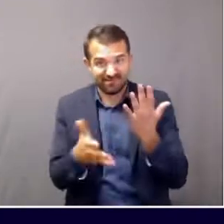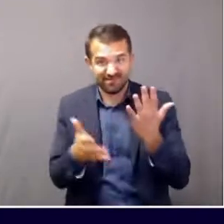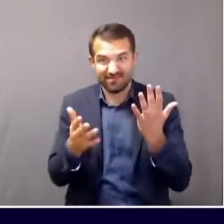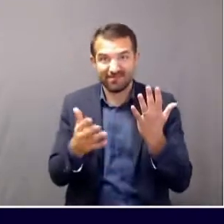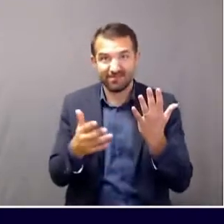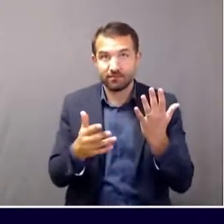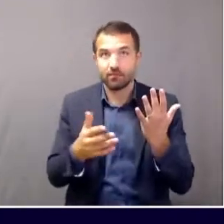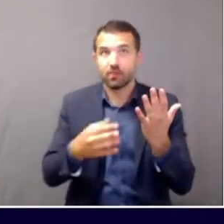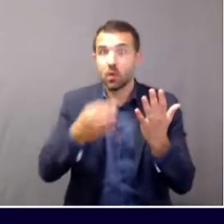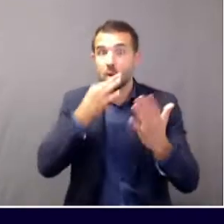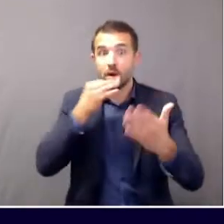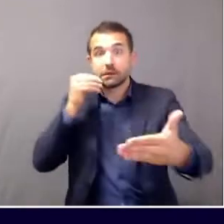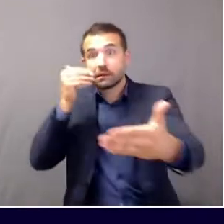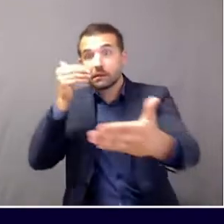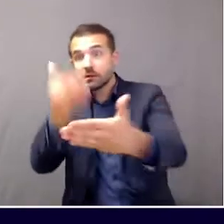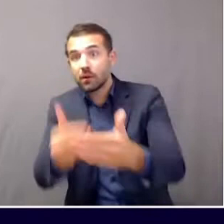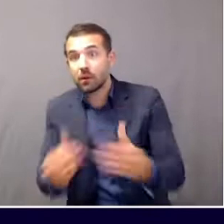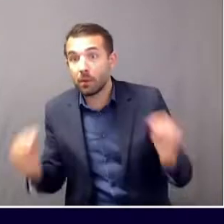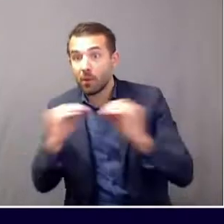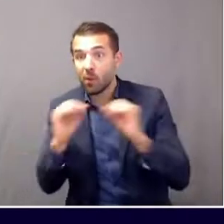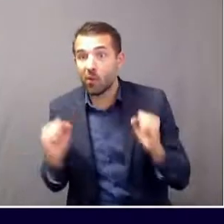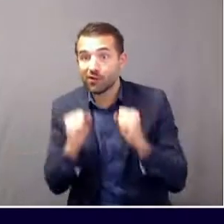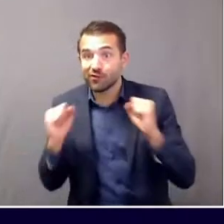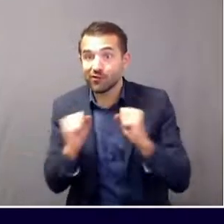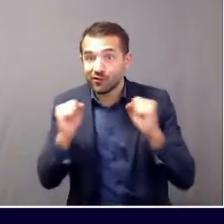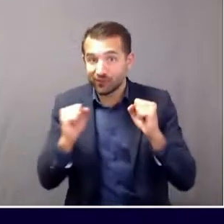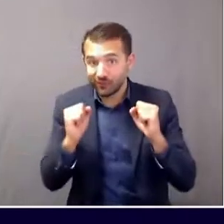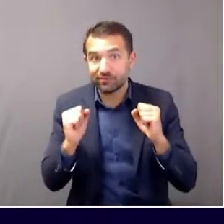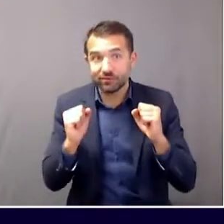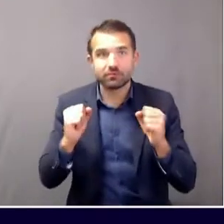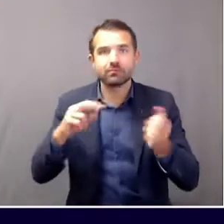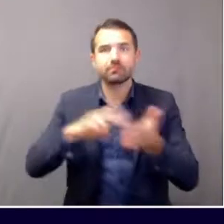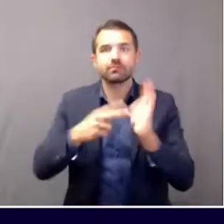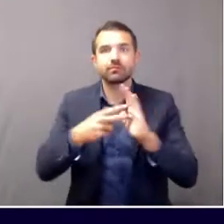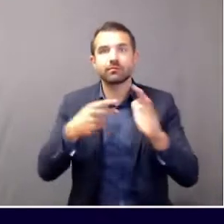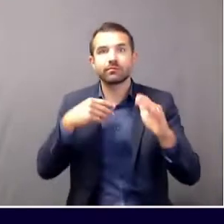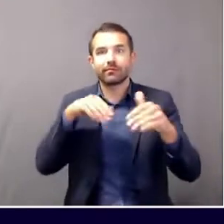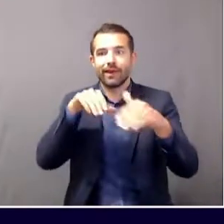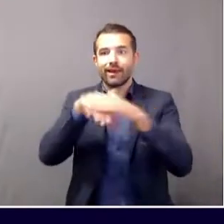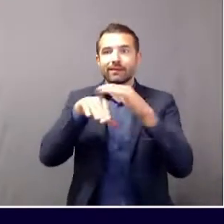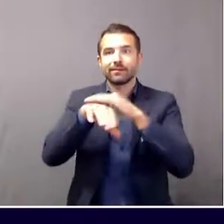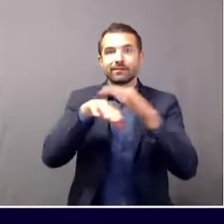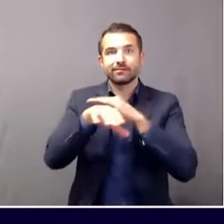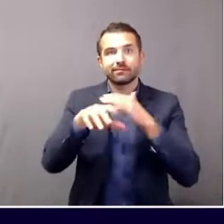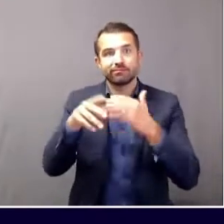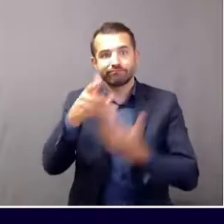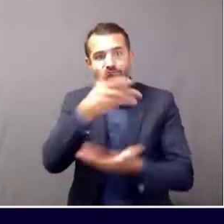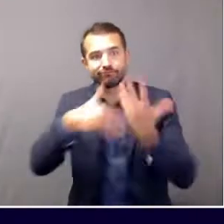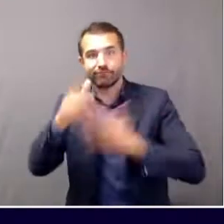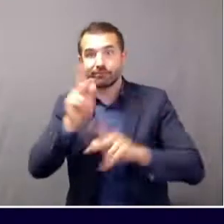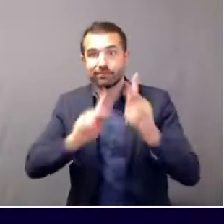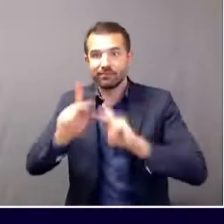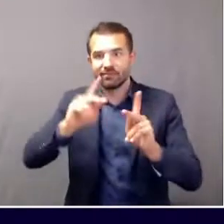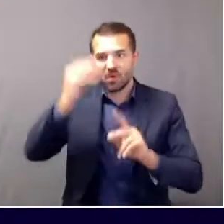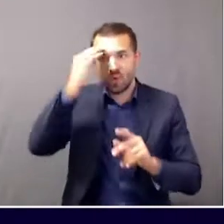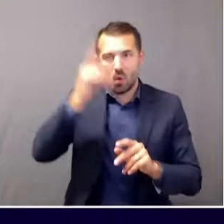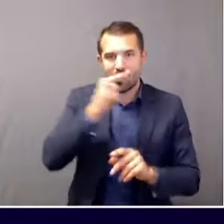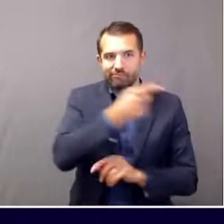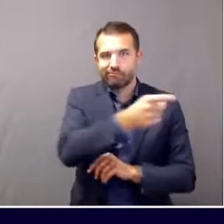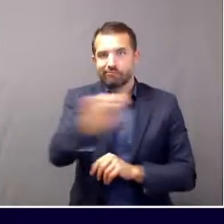more gatherings are likely to occur indoors please make sure you know we are